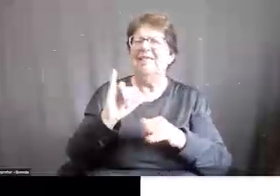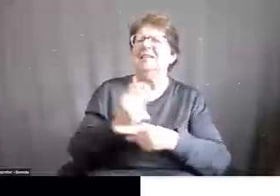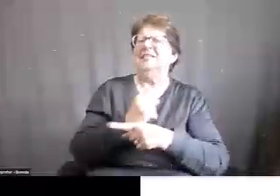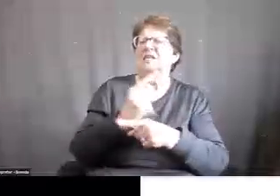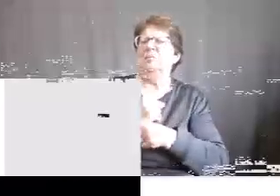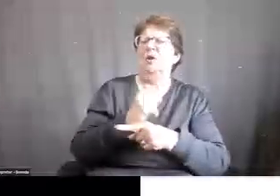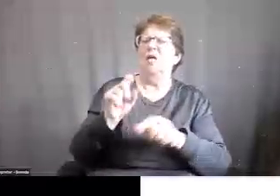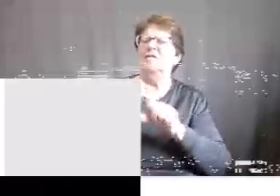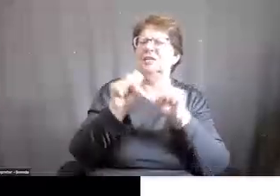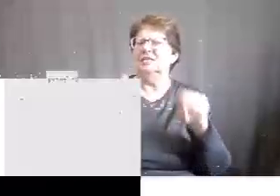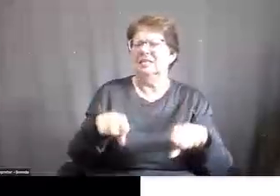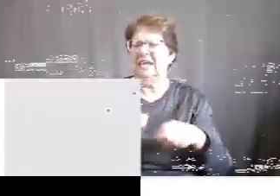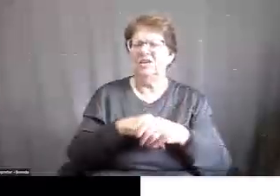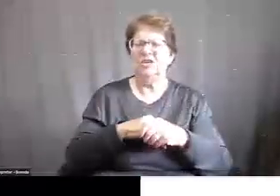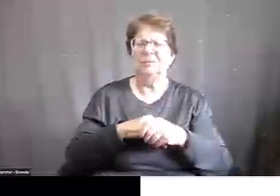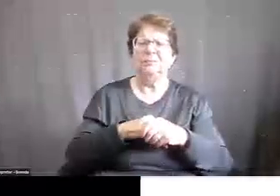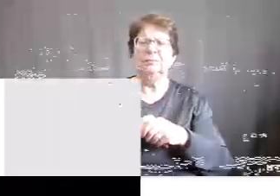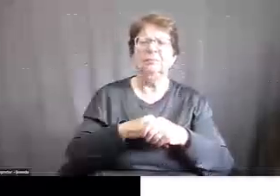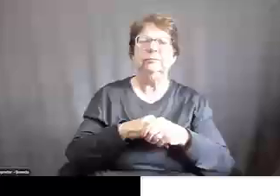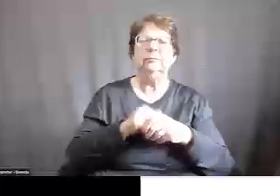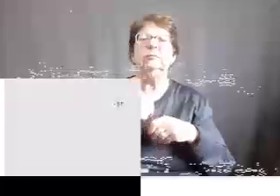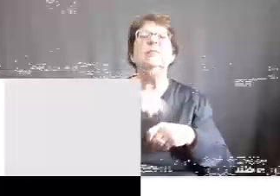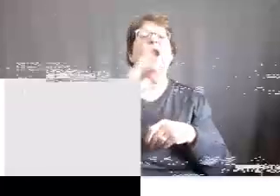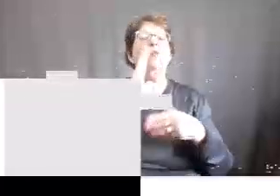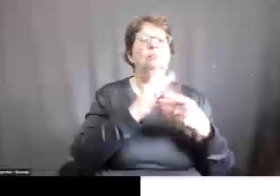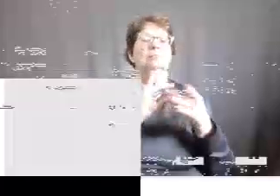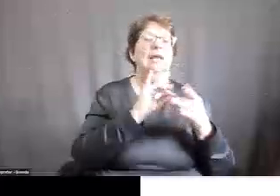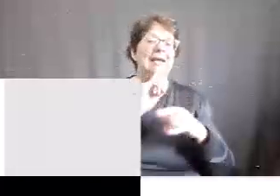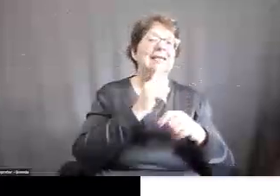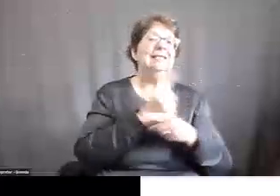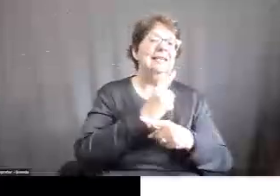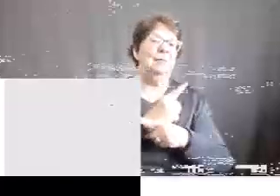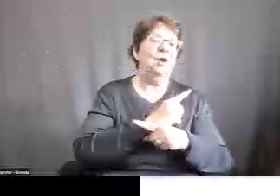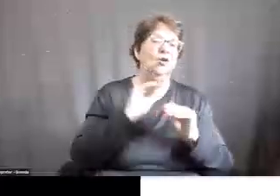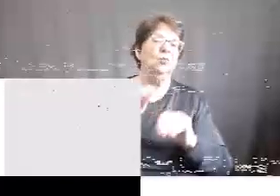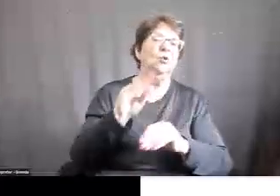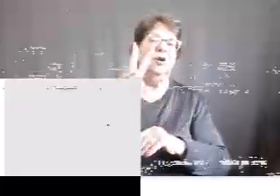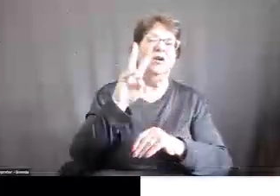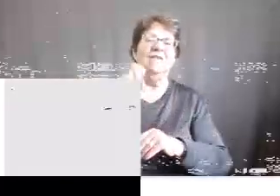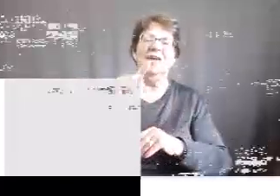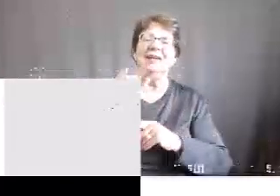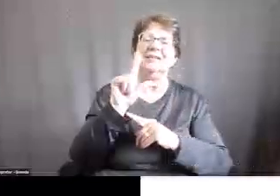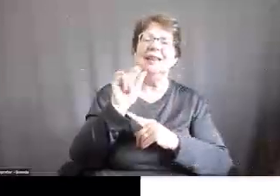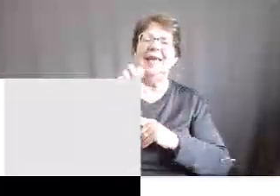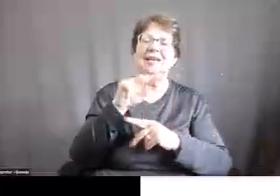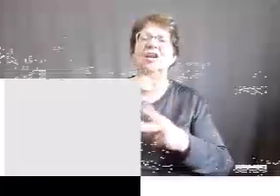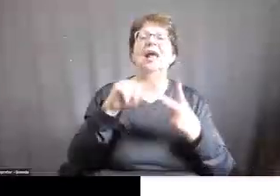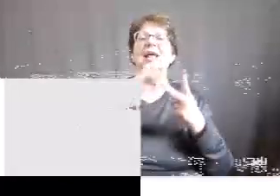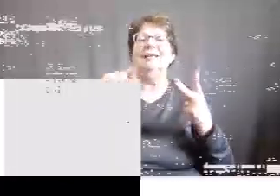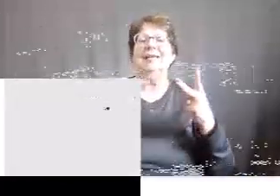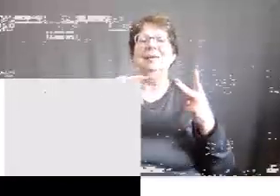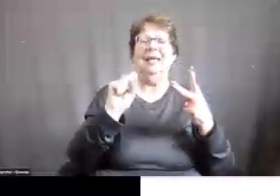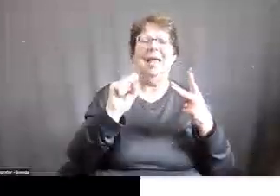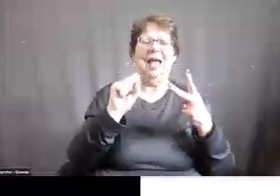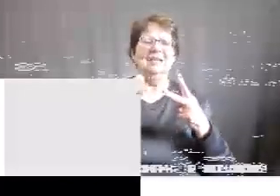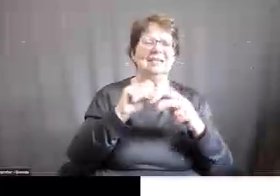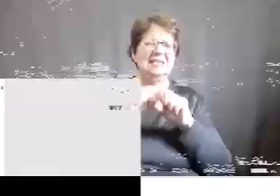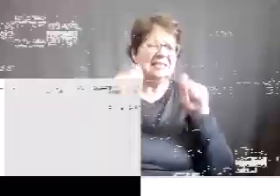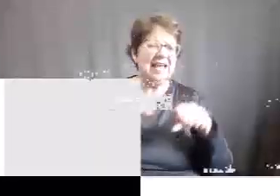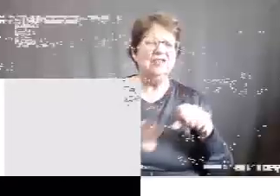Boardroom: I will state that it is typical to put ventilation and TPSS in stations across the nation, across the world. We're using